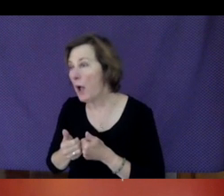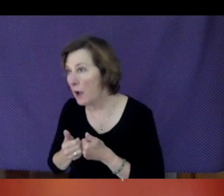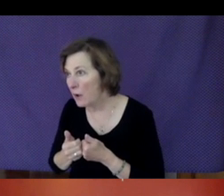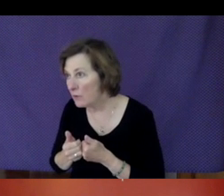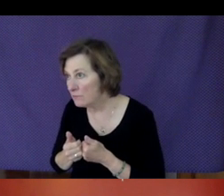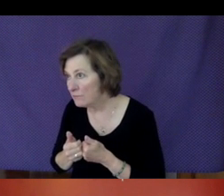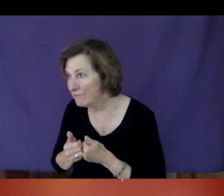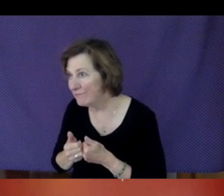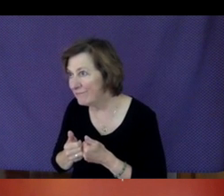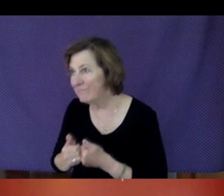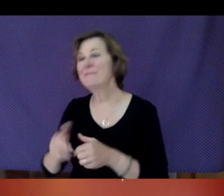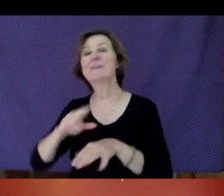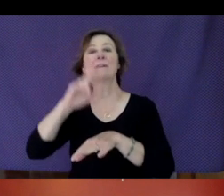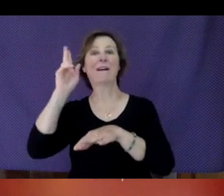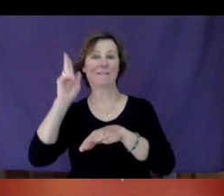And of course, Love.